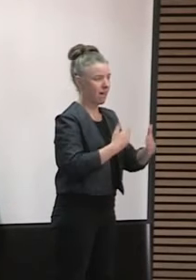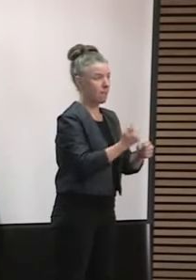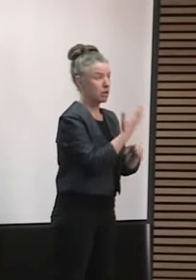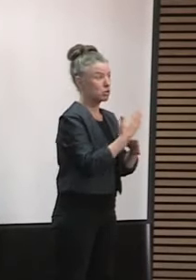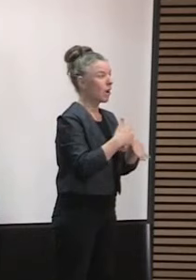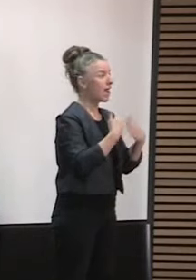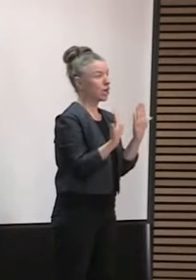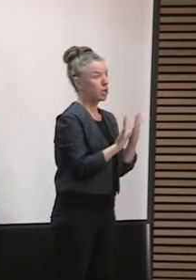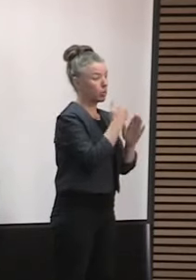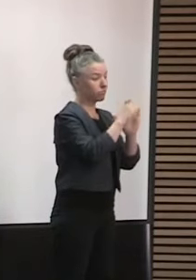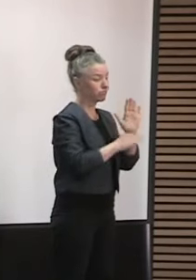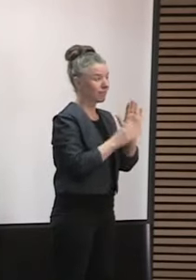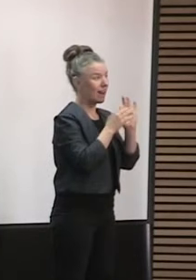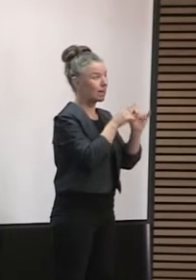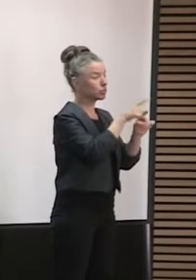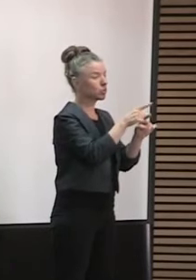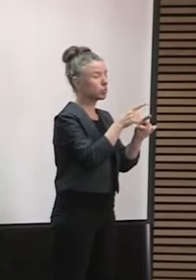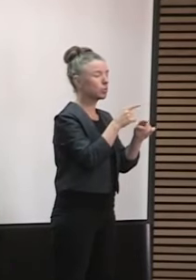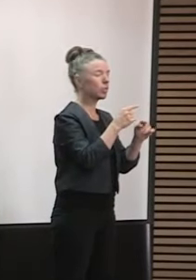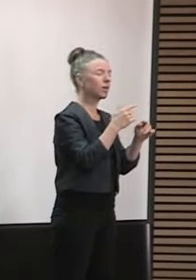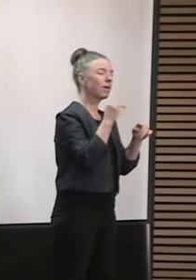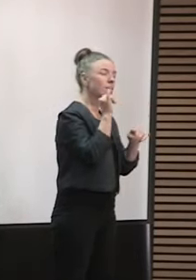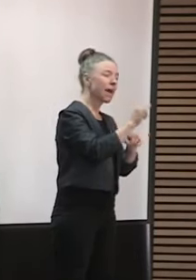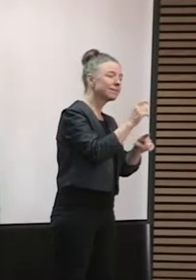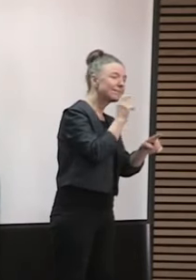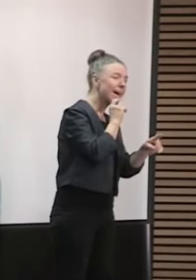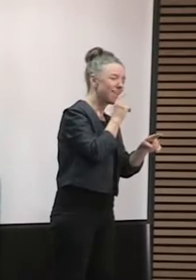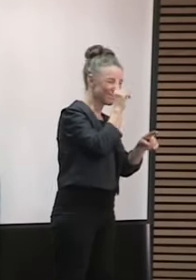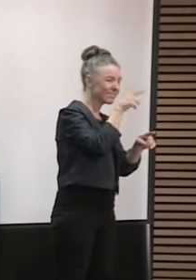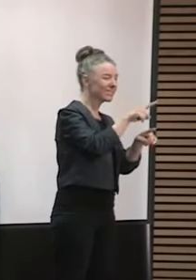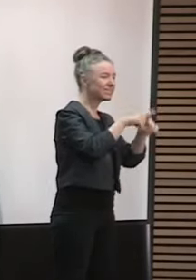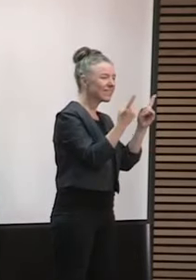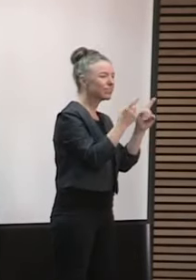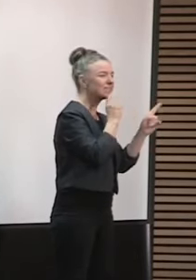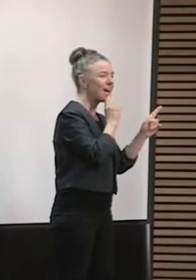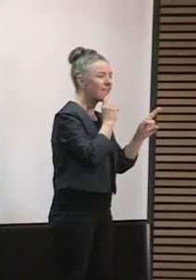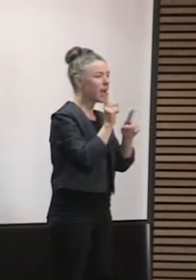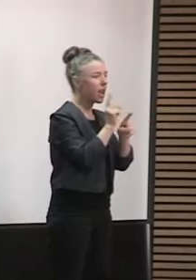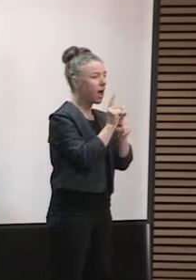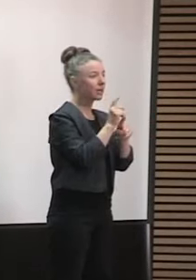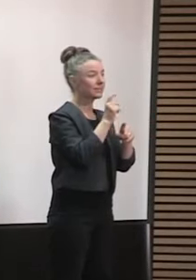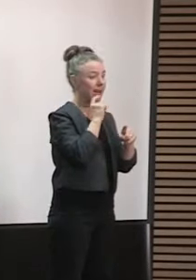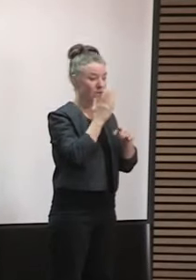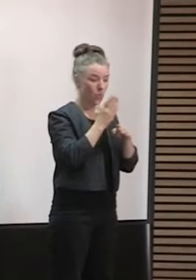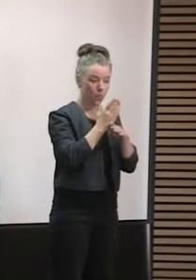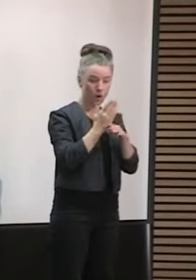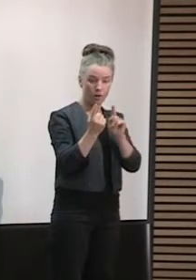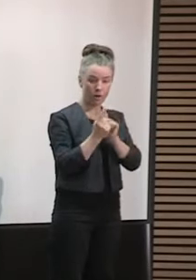reason - not all kids stay to the end of Year 13 and finish